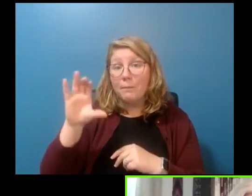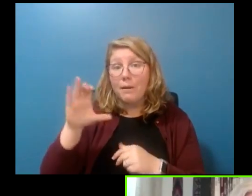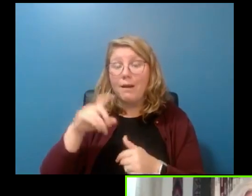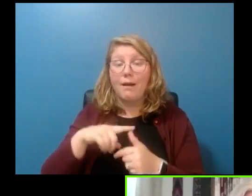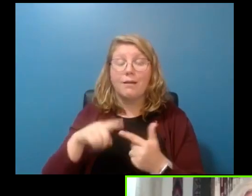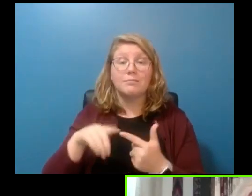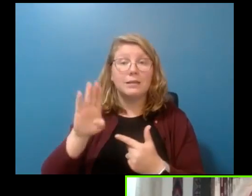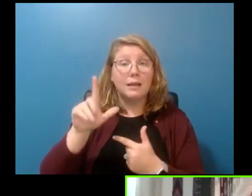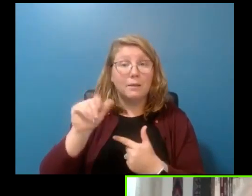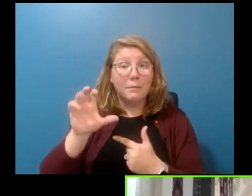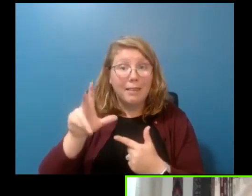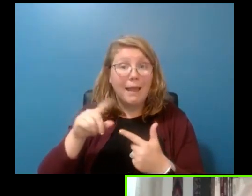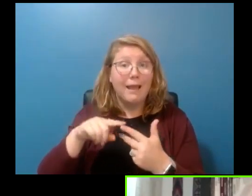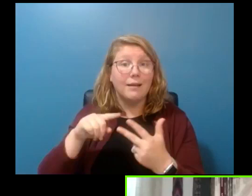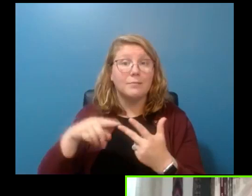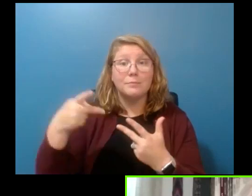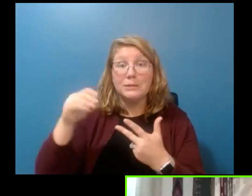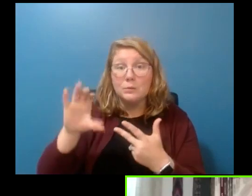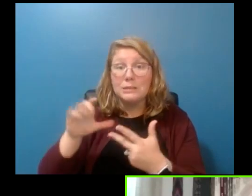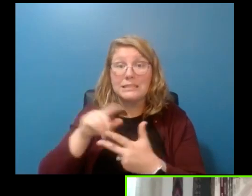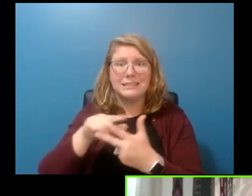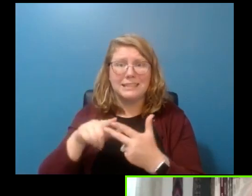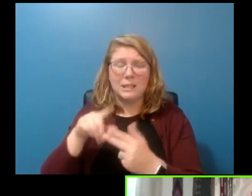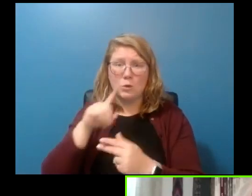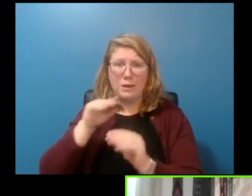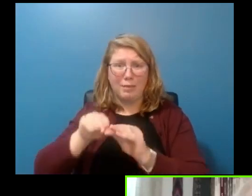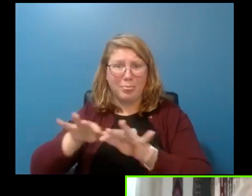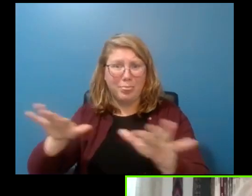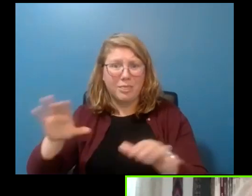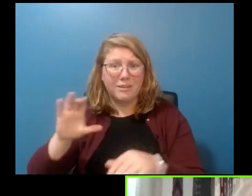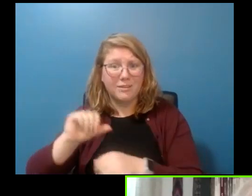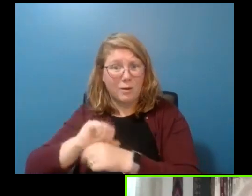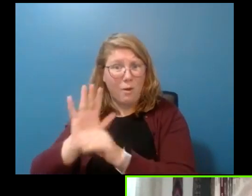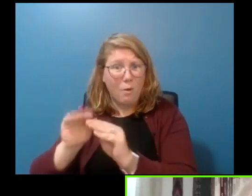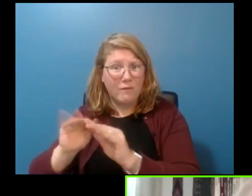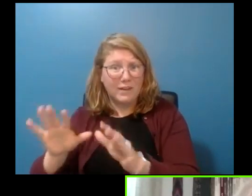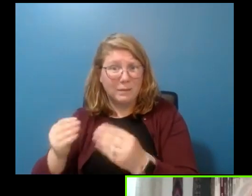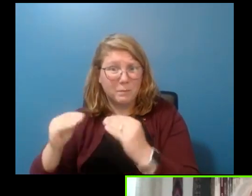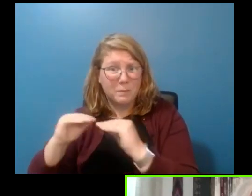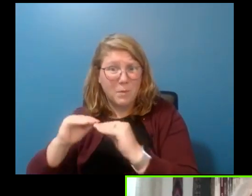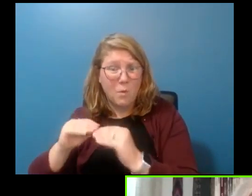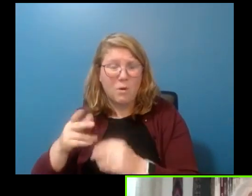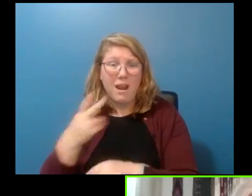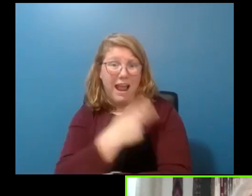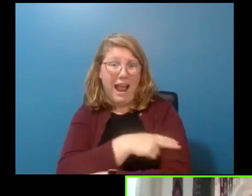their face and how they are reacting to you. And looking at a screen with 12, 15 people it